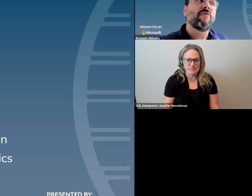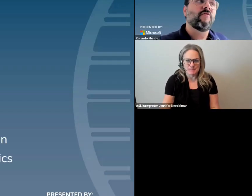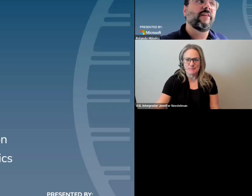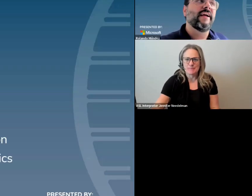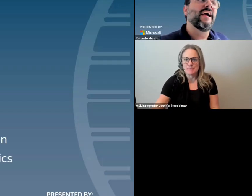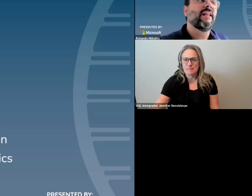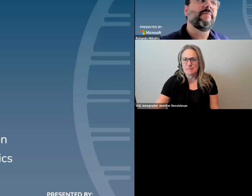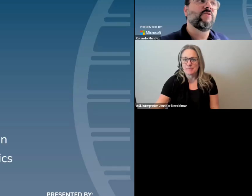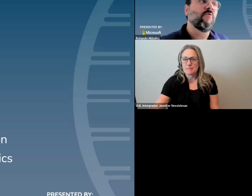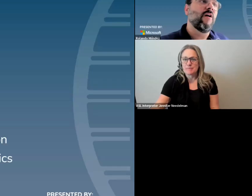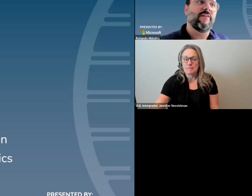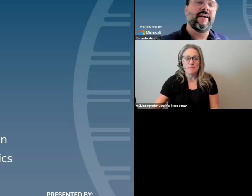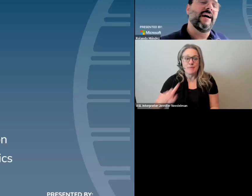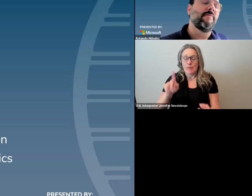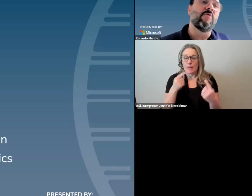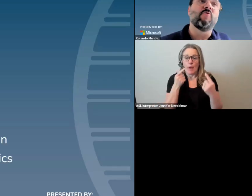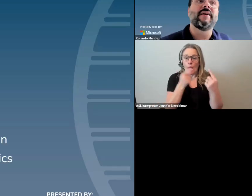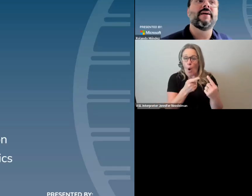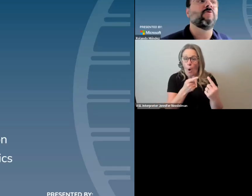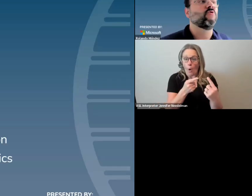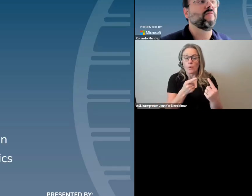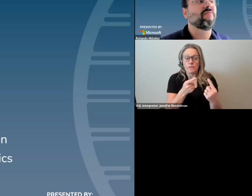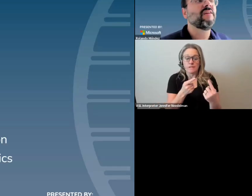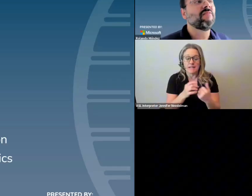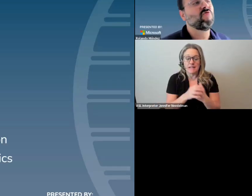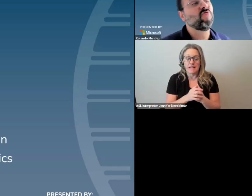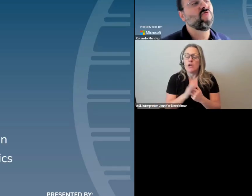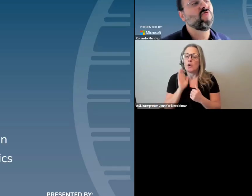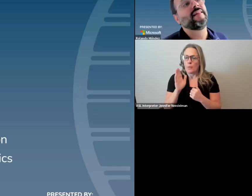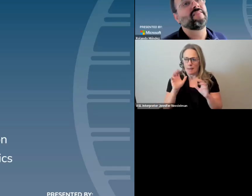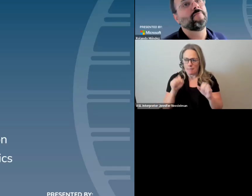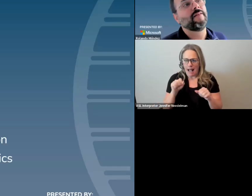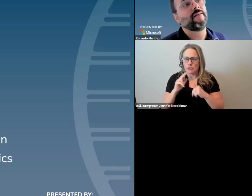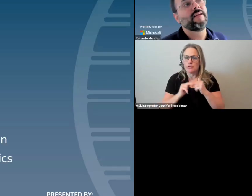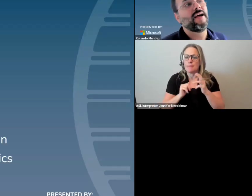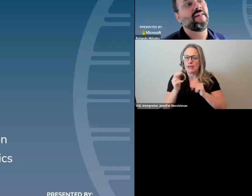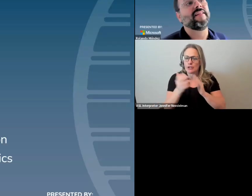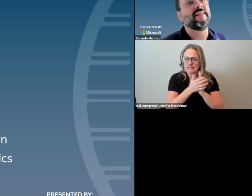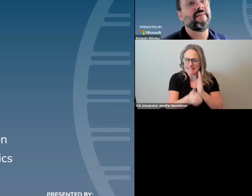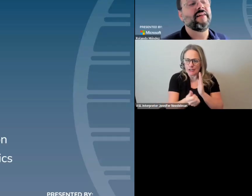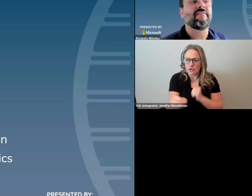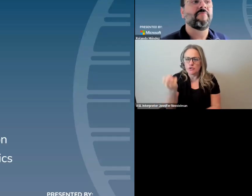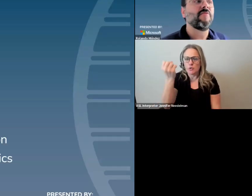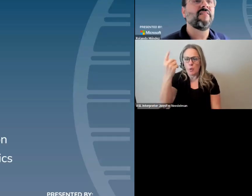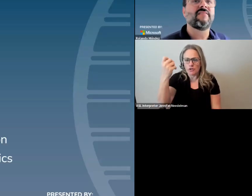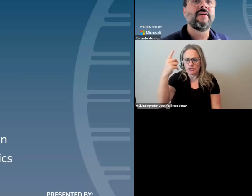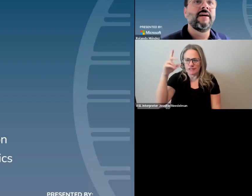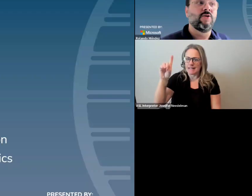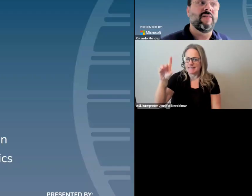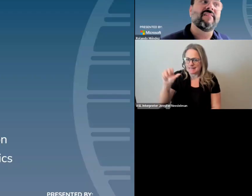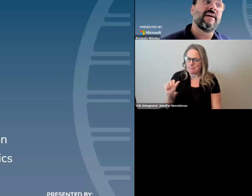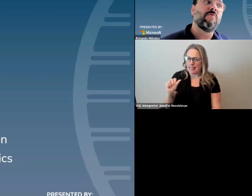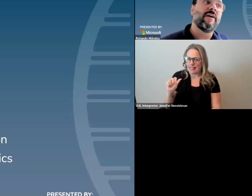goals for the academy. Throughout the academy, you'll be able to build skills to understand disability as a lived experience, to design